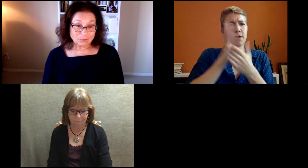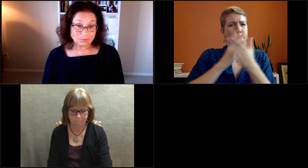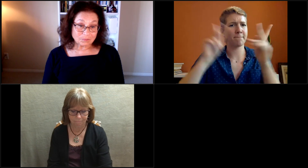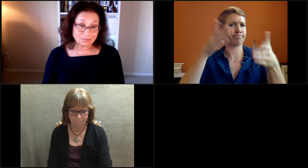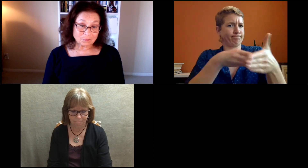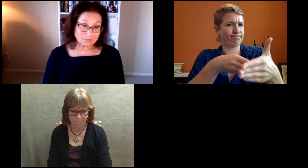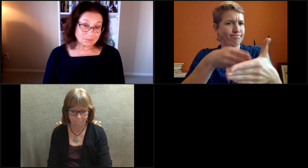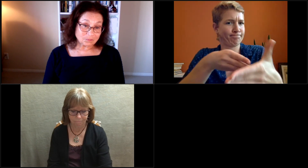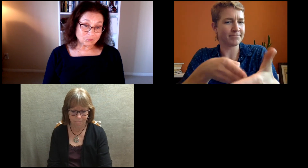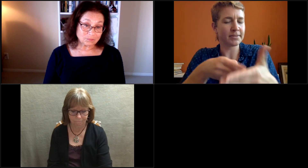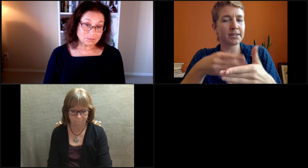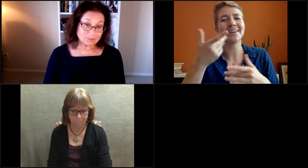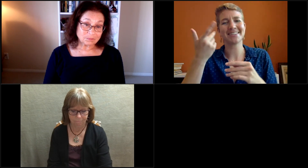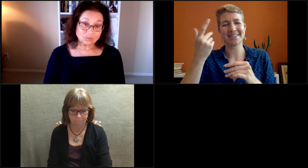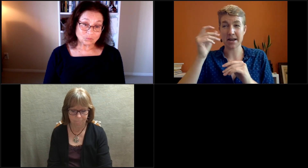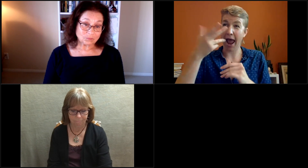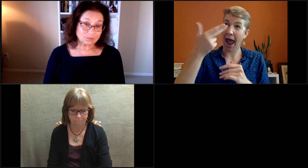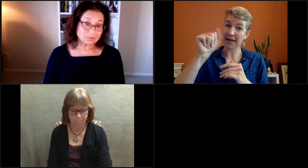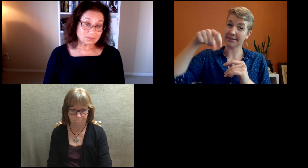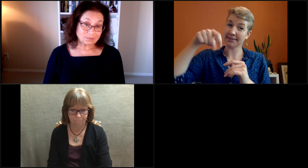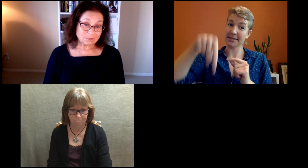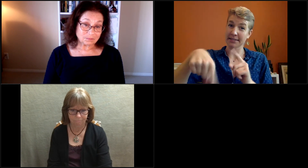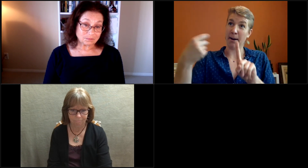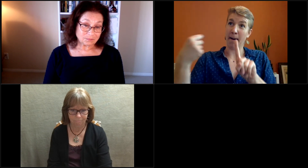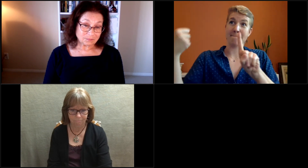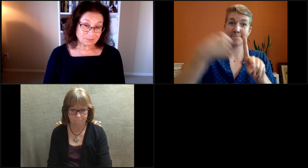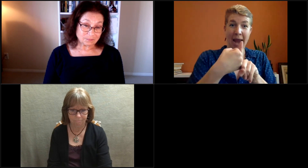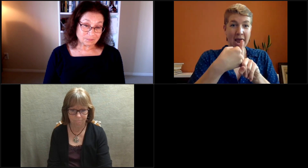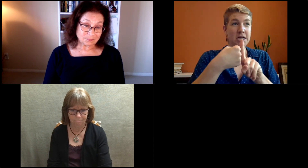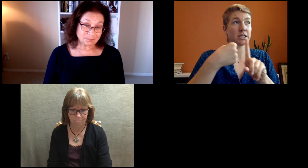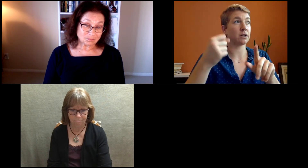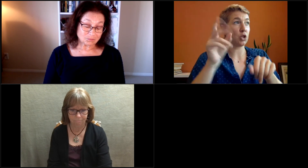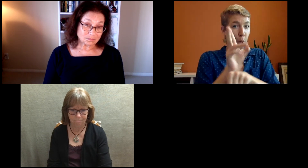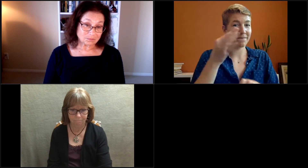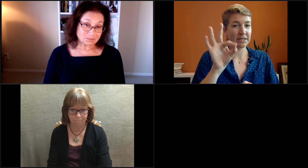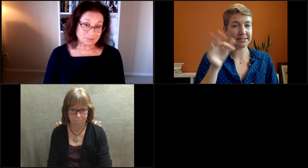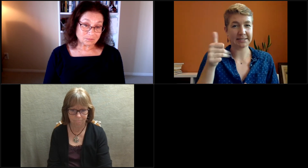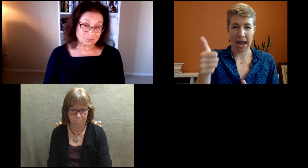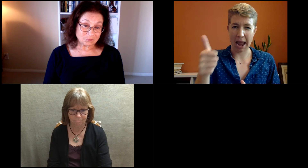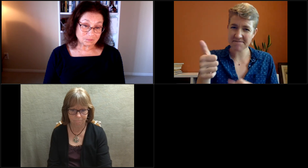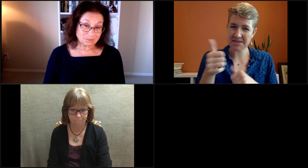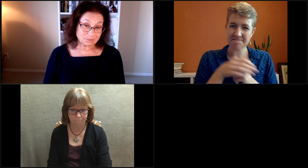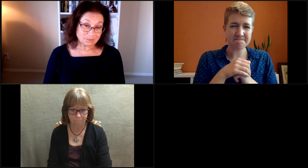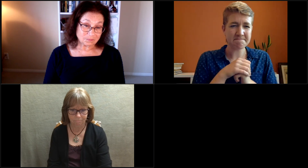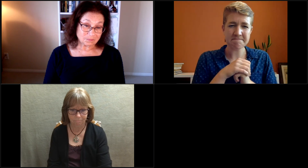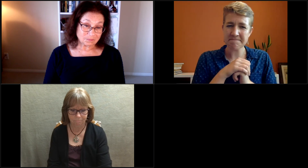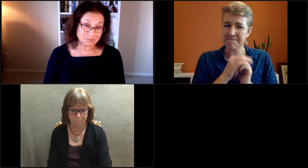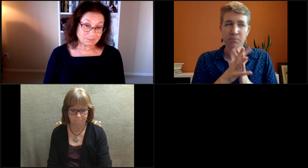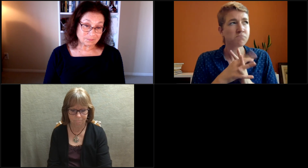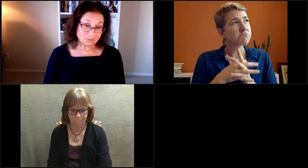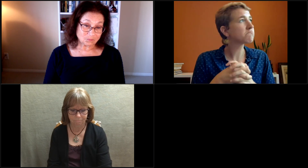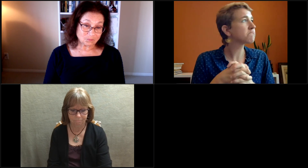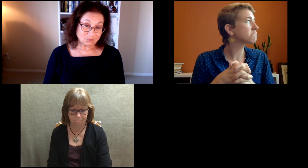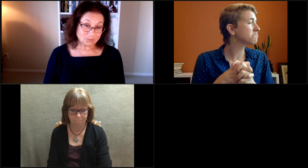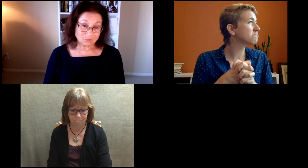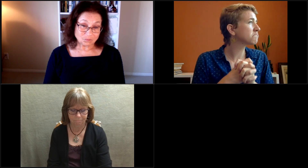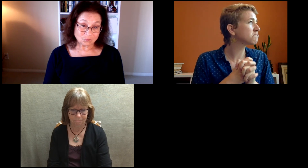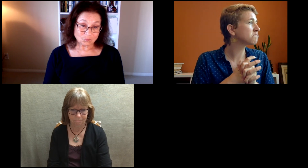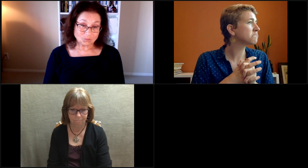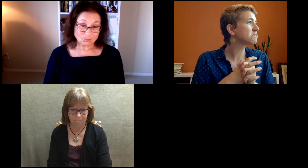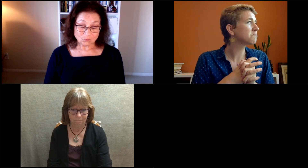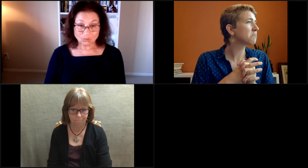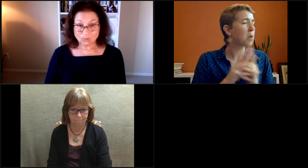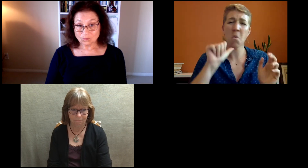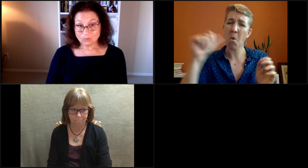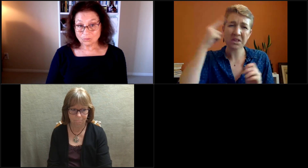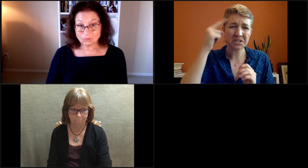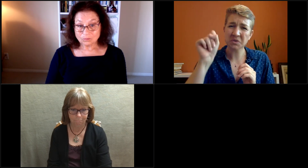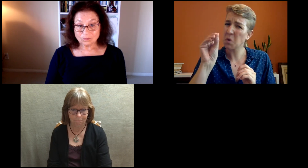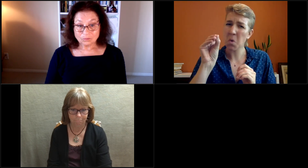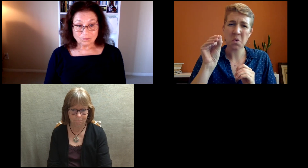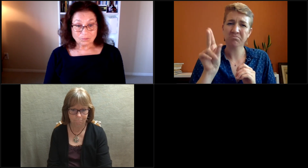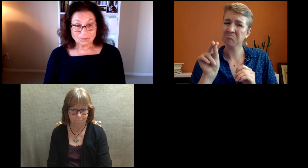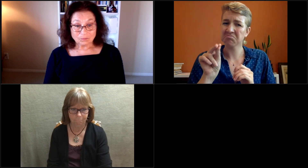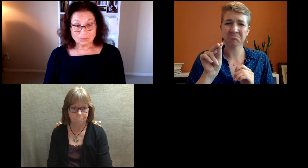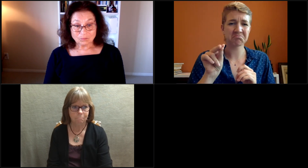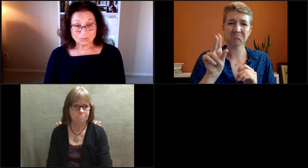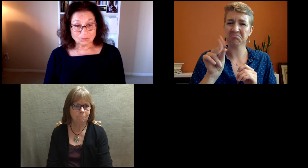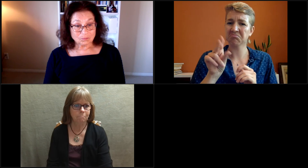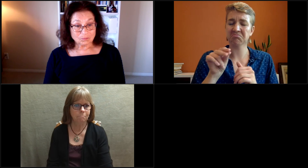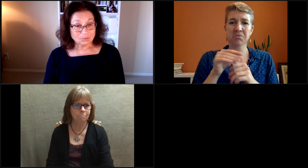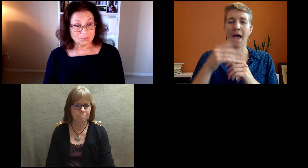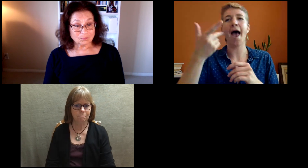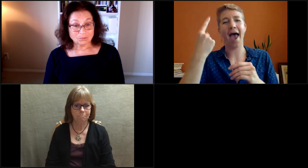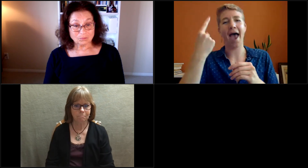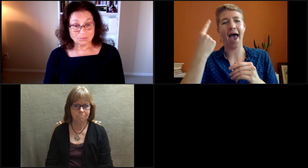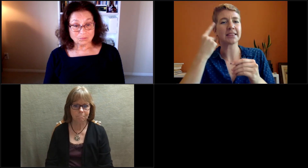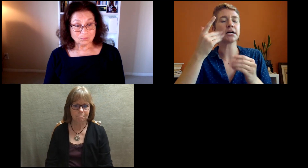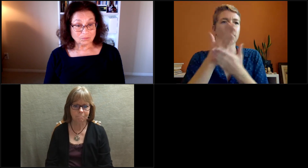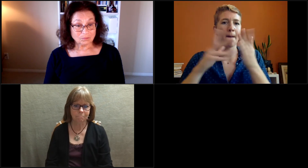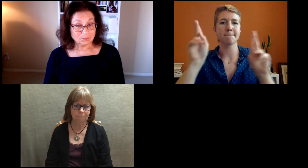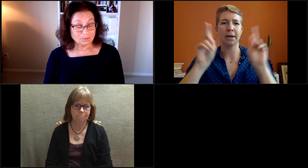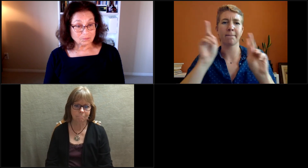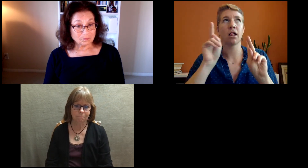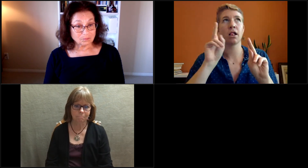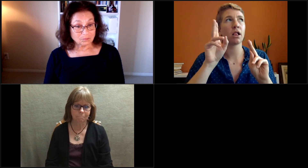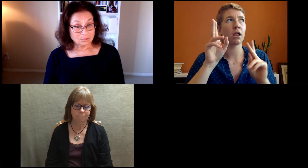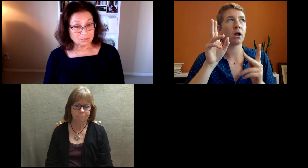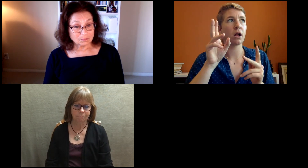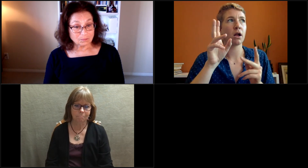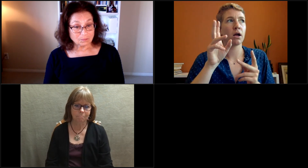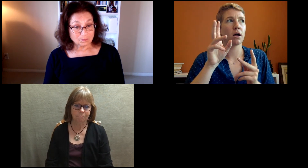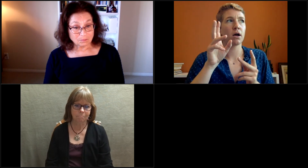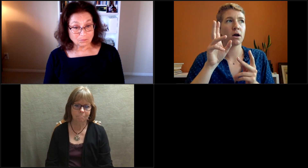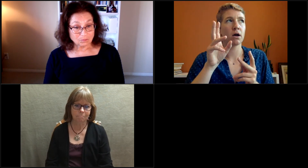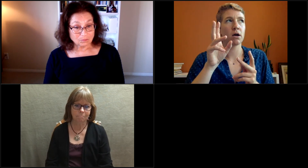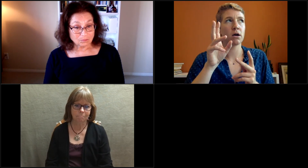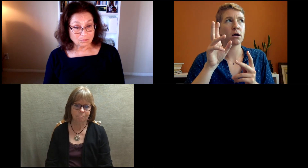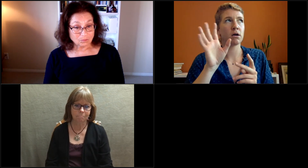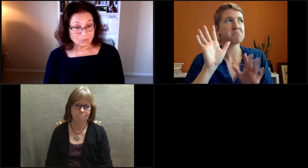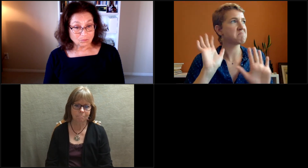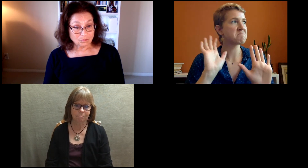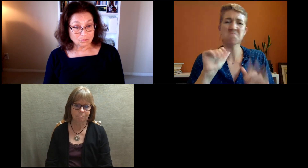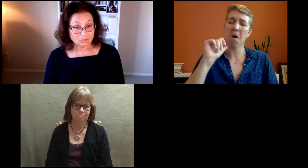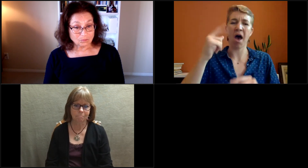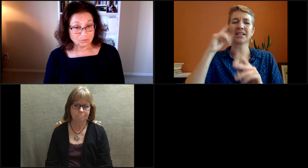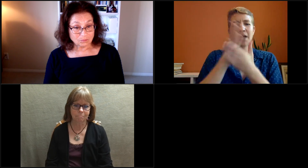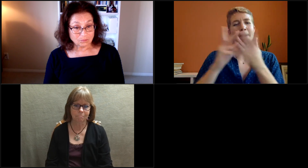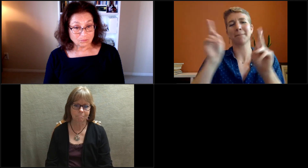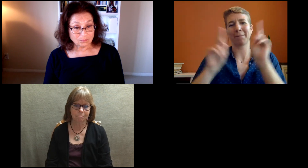So, there have been people who have felt that that’s something that they should be resistant to. Do I think that’s really impacting the evolution of language right now? I don’t. I can’t say that I do. I think that there are people